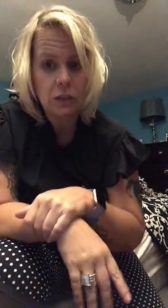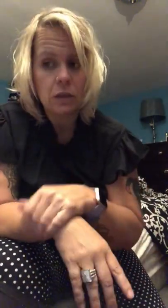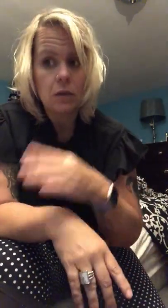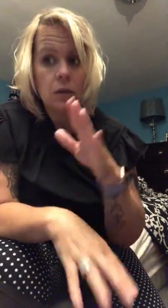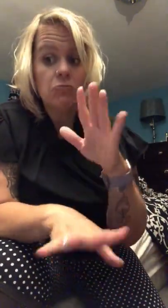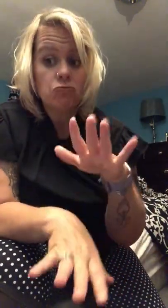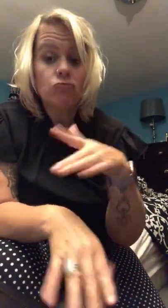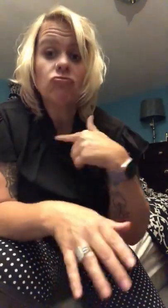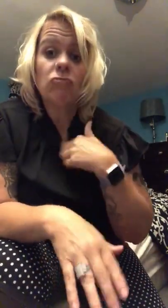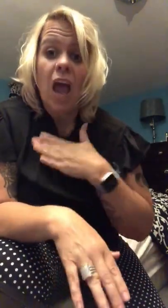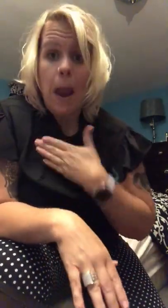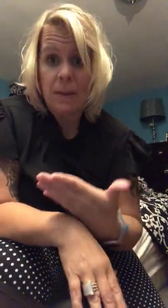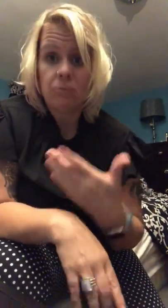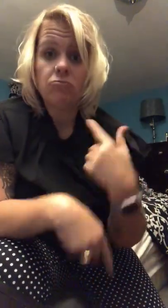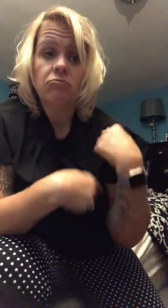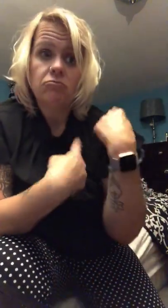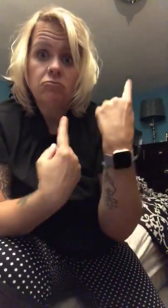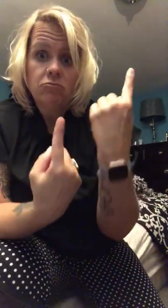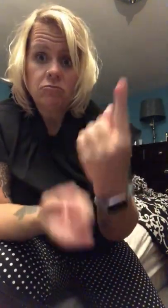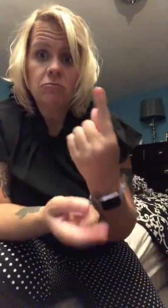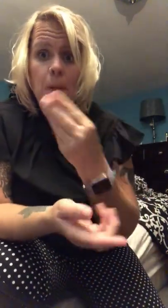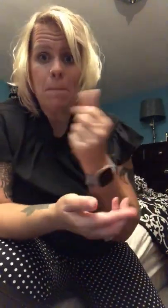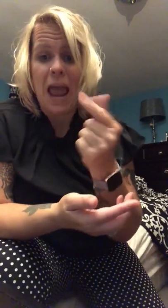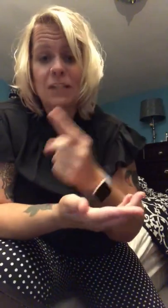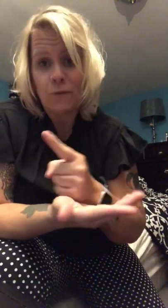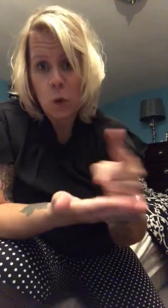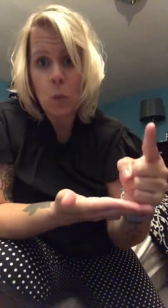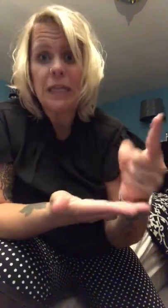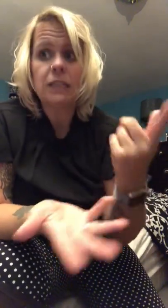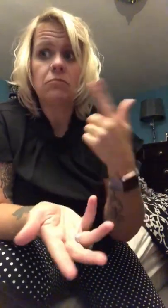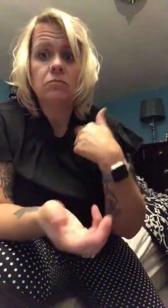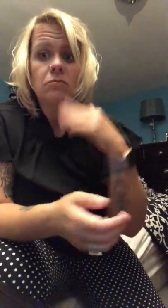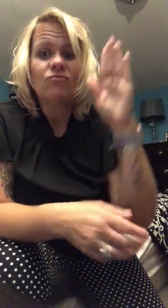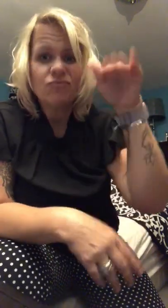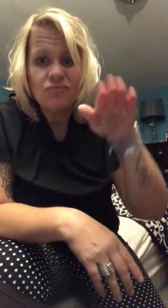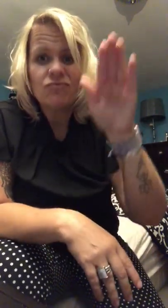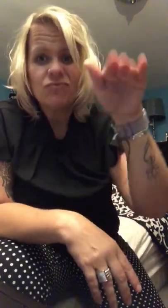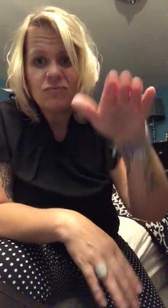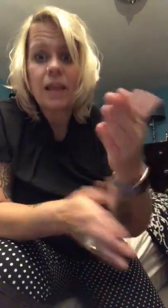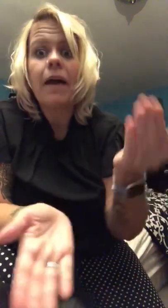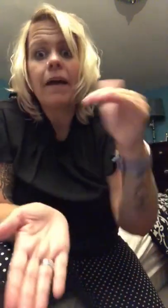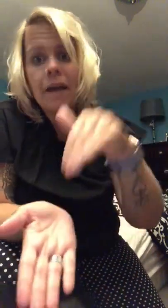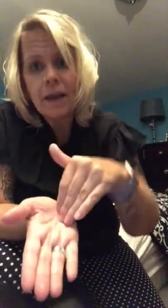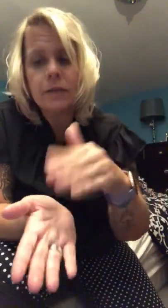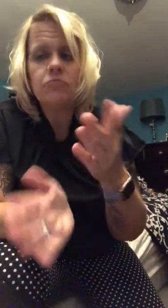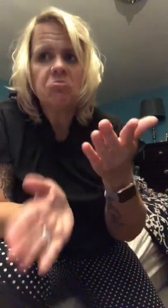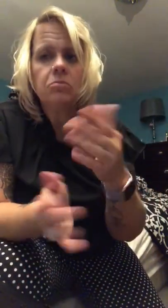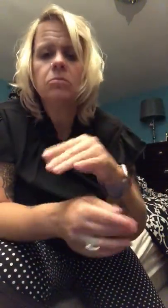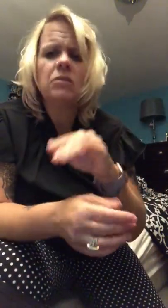I have to admit that for the past few weeks, typical things with me still go up and down.